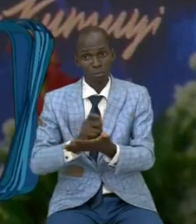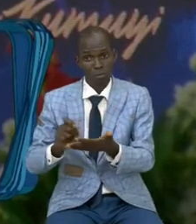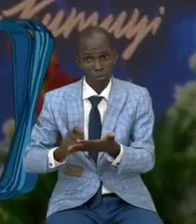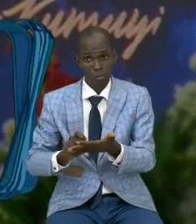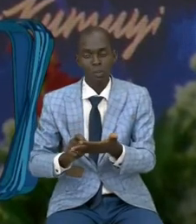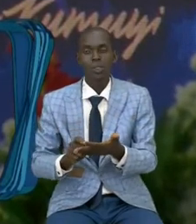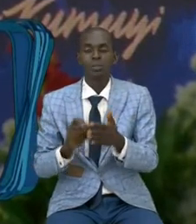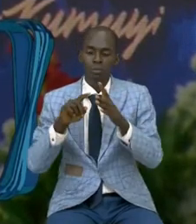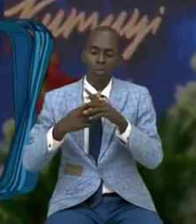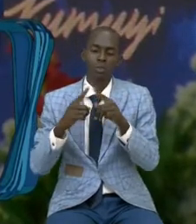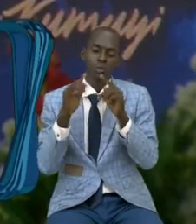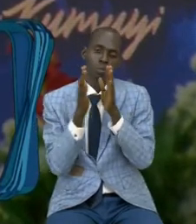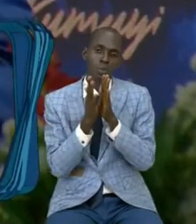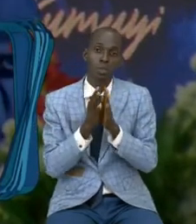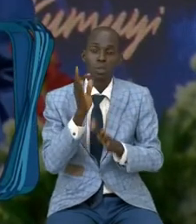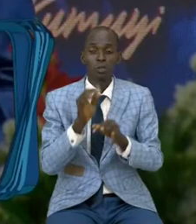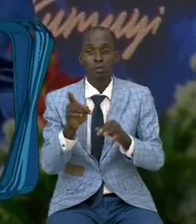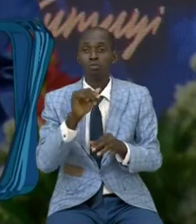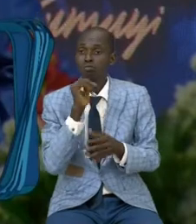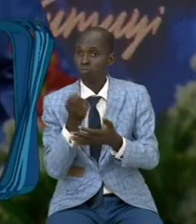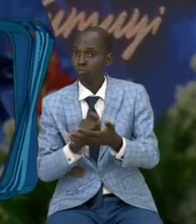that tonight immediately